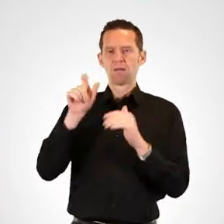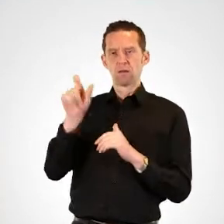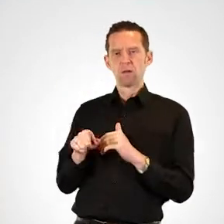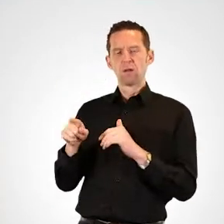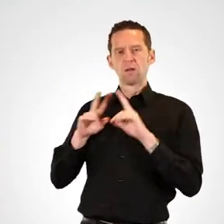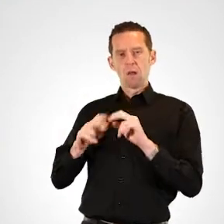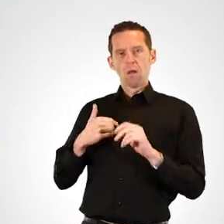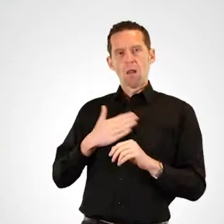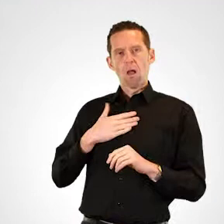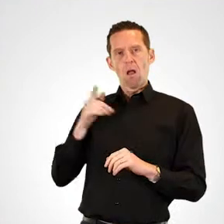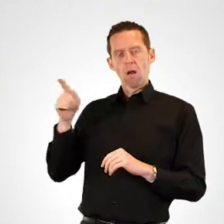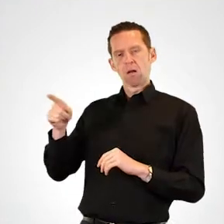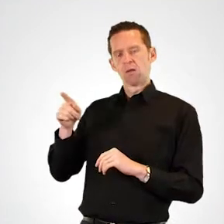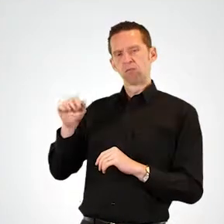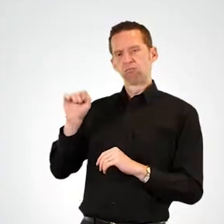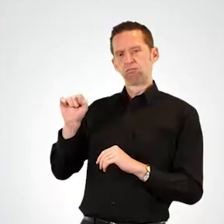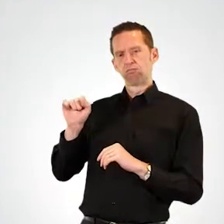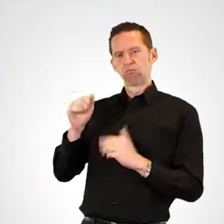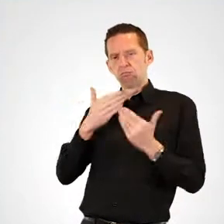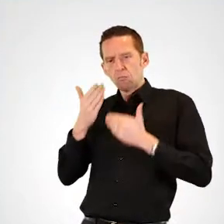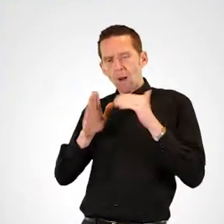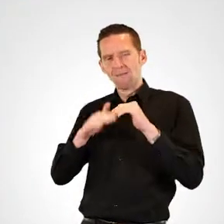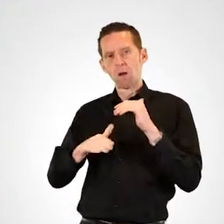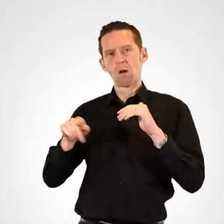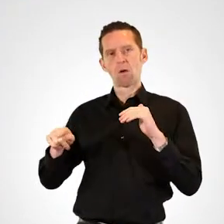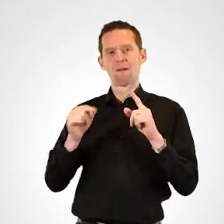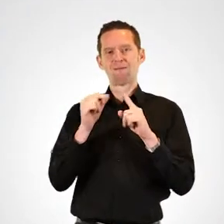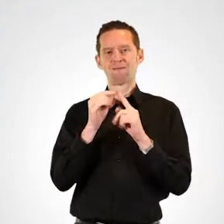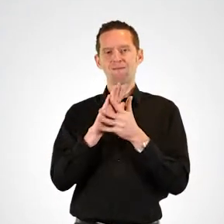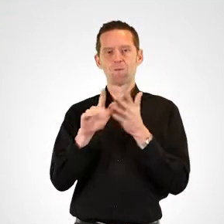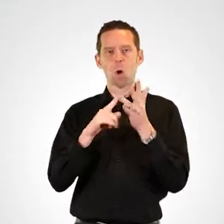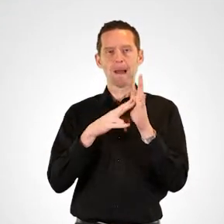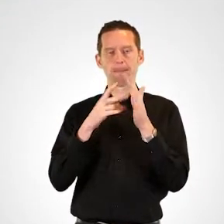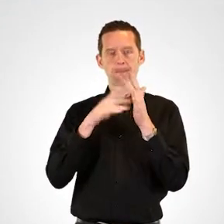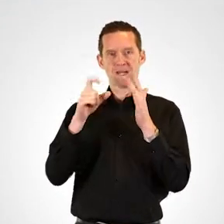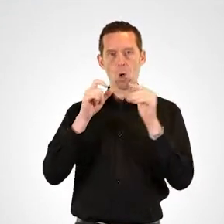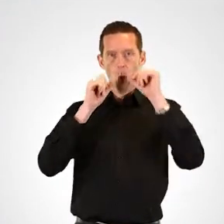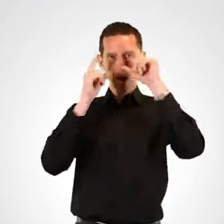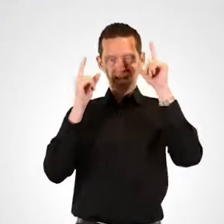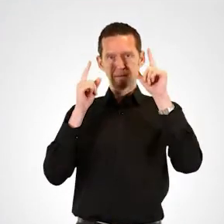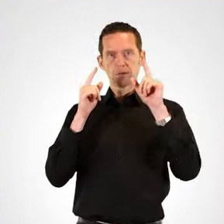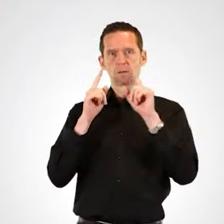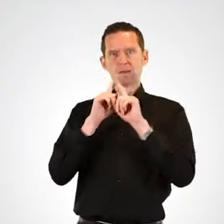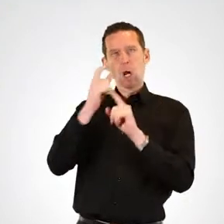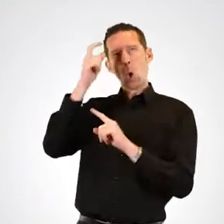we like his description of, "Phonemic awareness is a conceptual understanding of language that behaves like a skill."